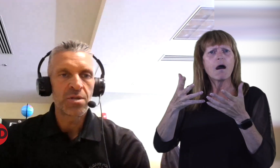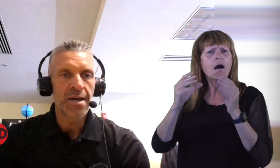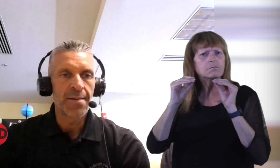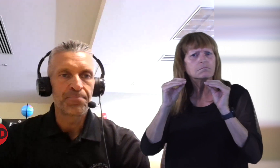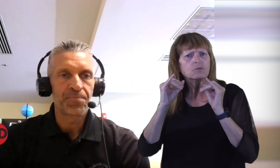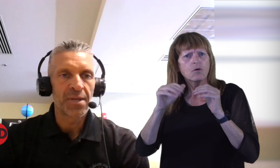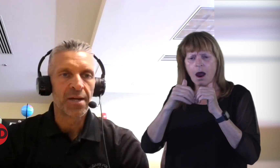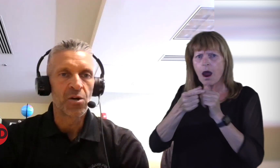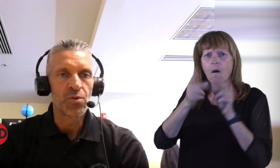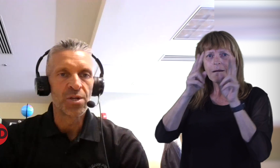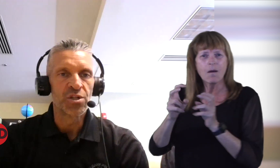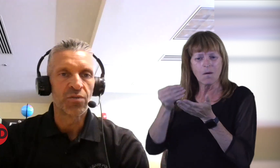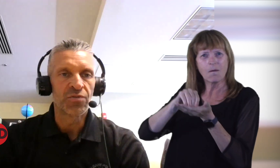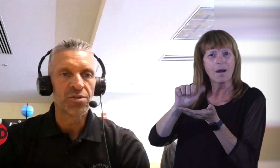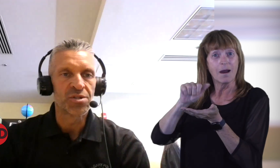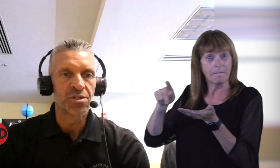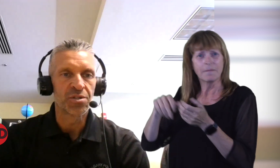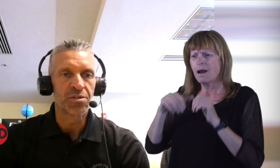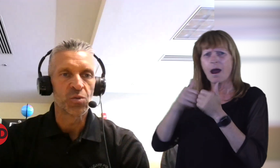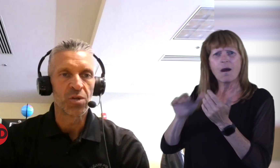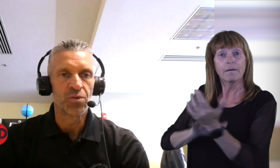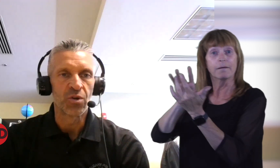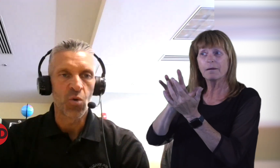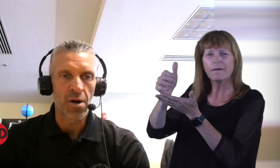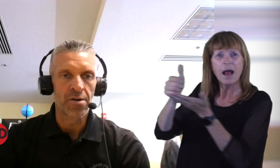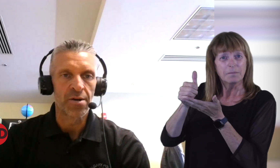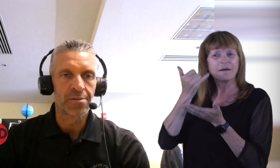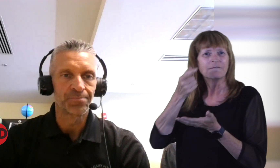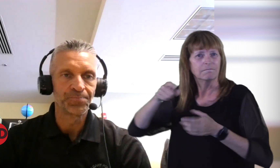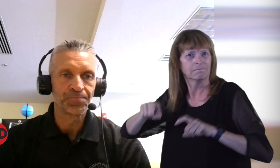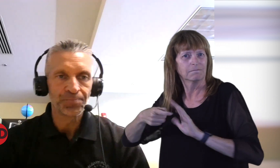out for assistance when required.